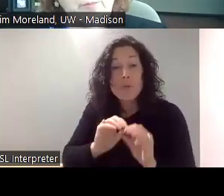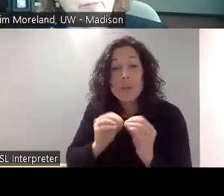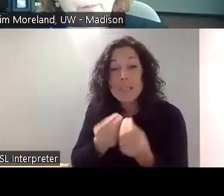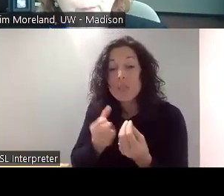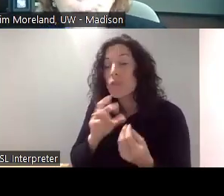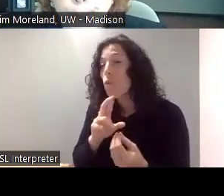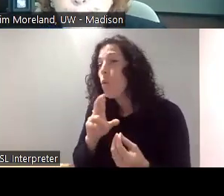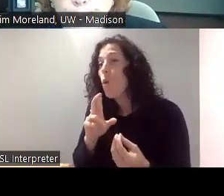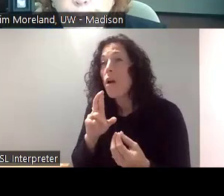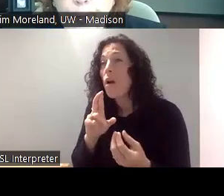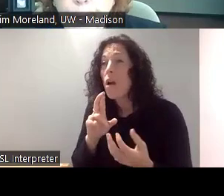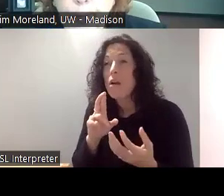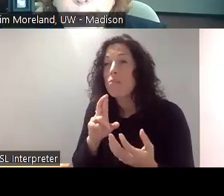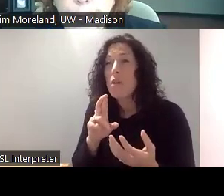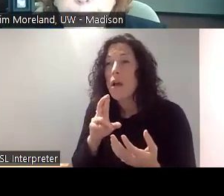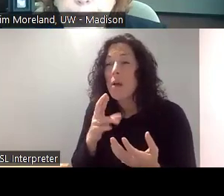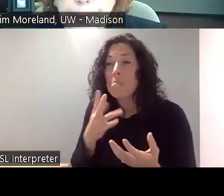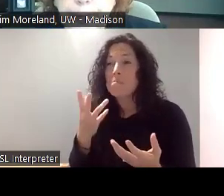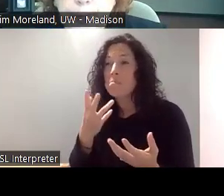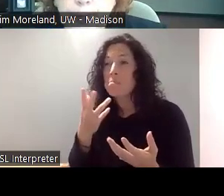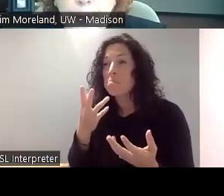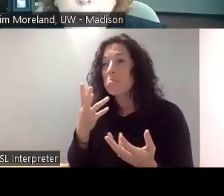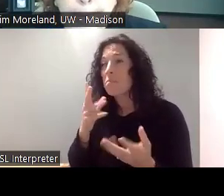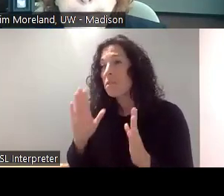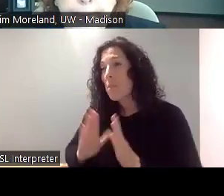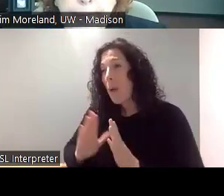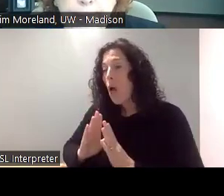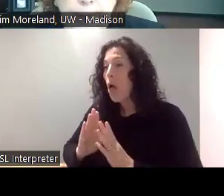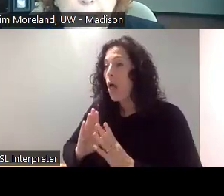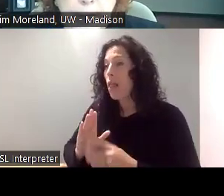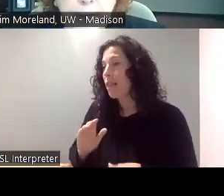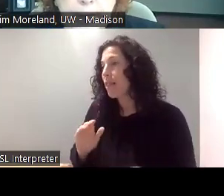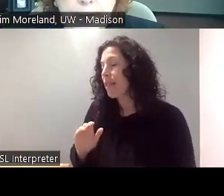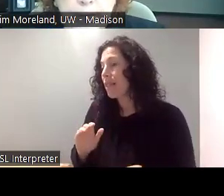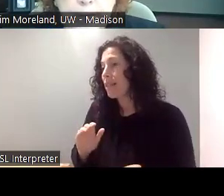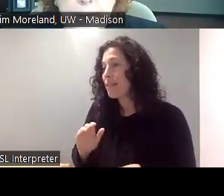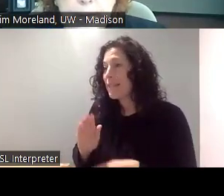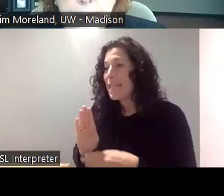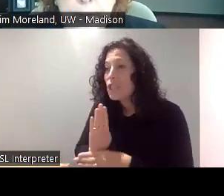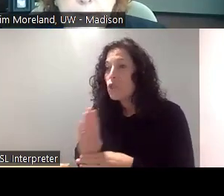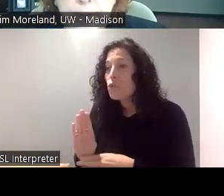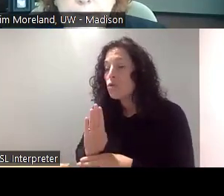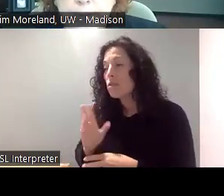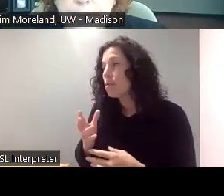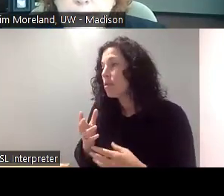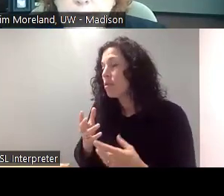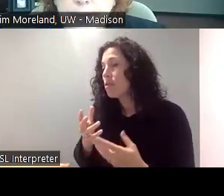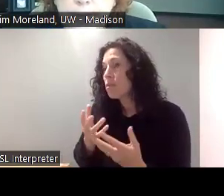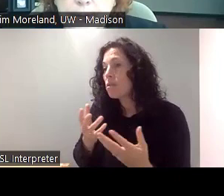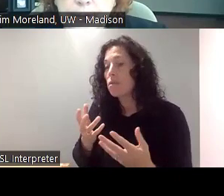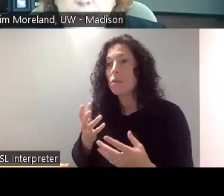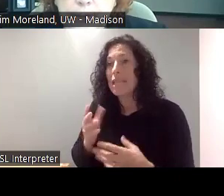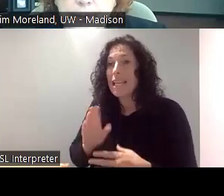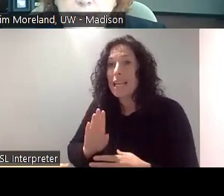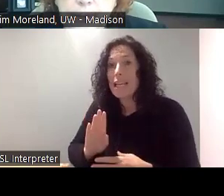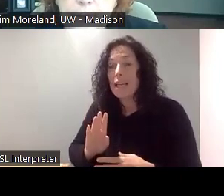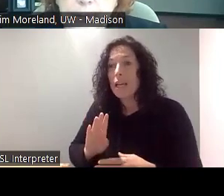or small institutions or just institutions or entities